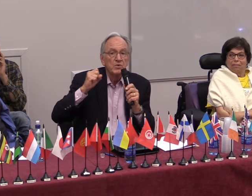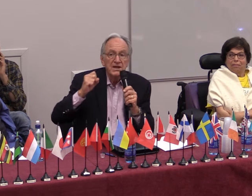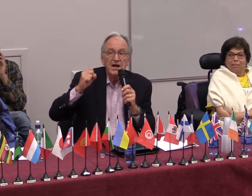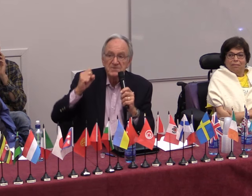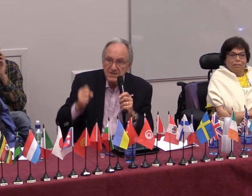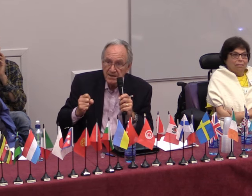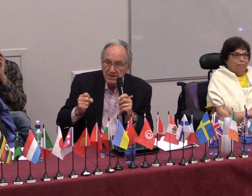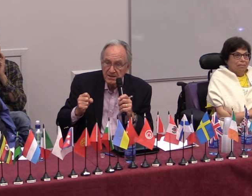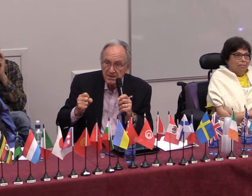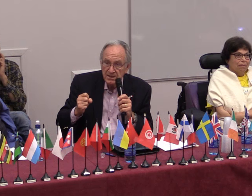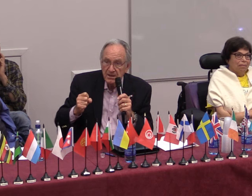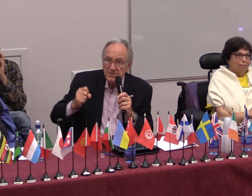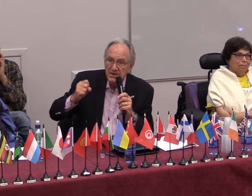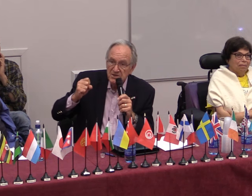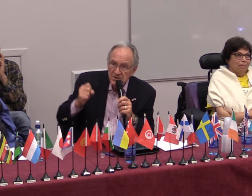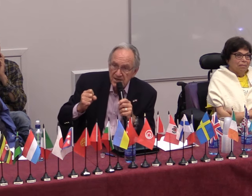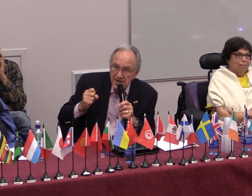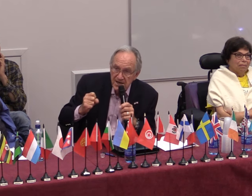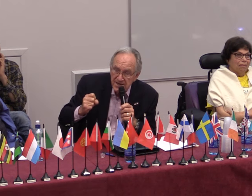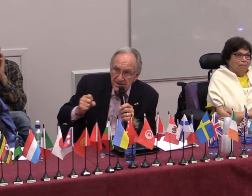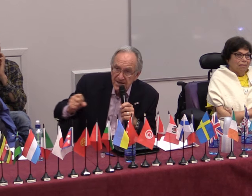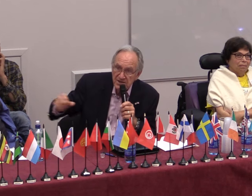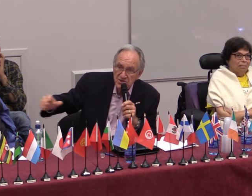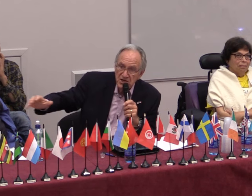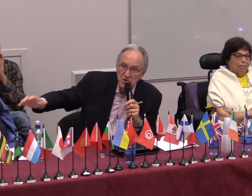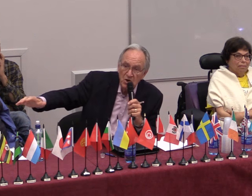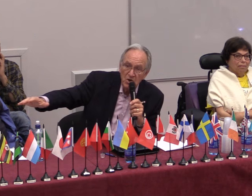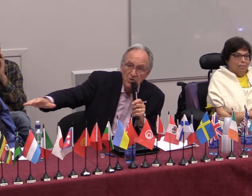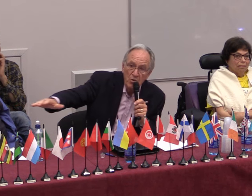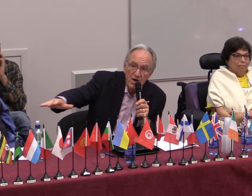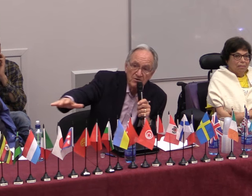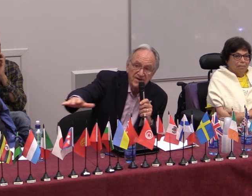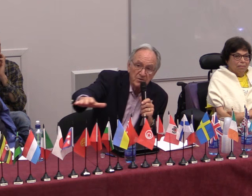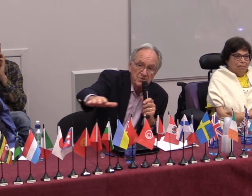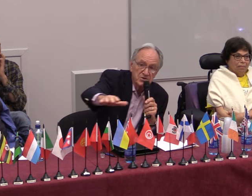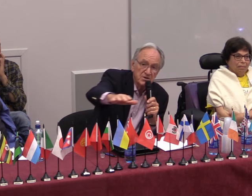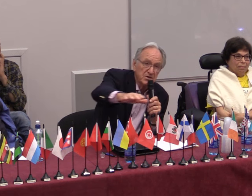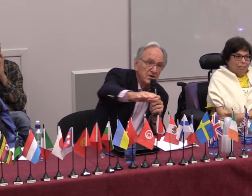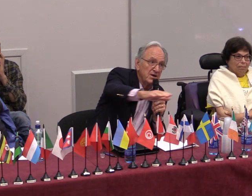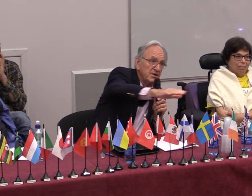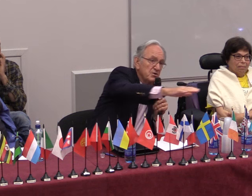really upset because under the ADA they had to change all the water fountains in their